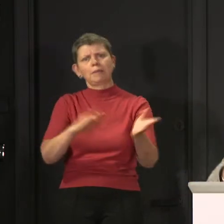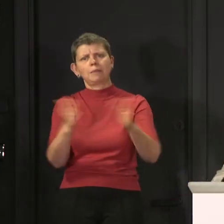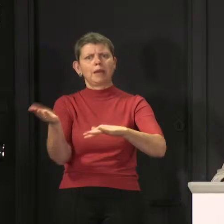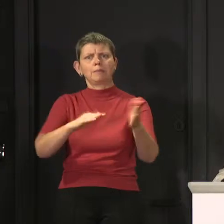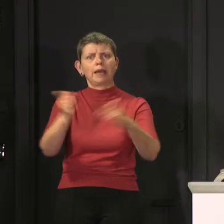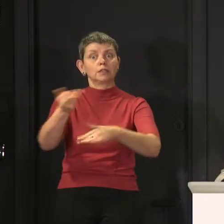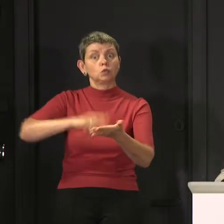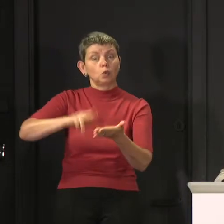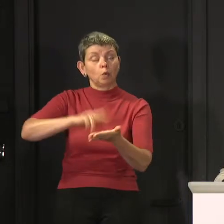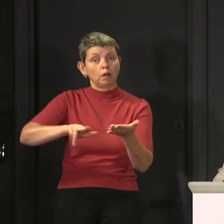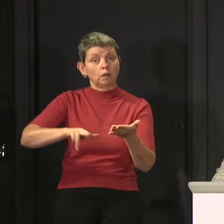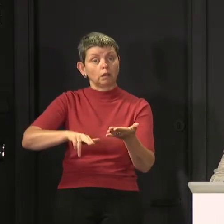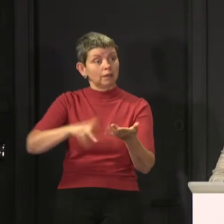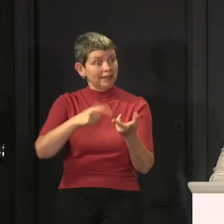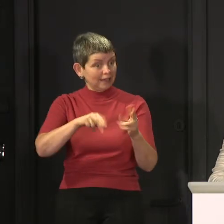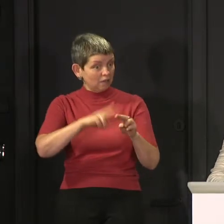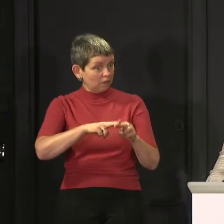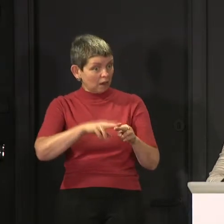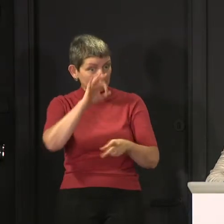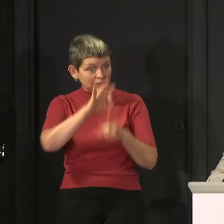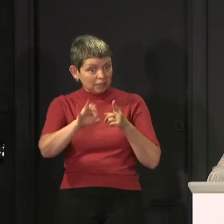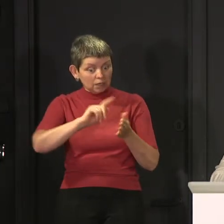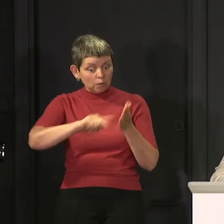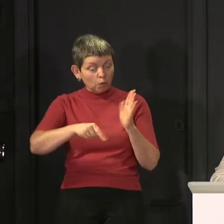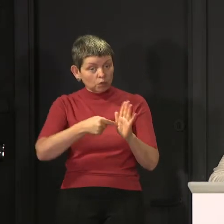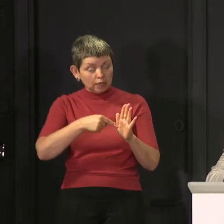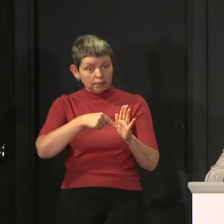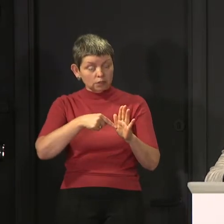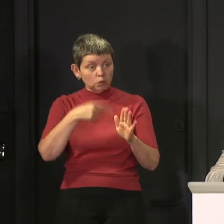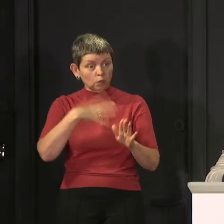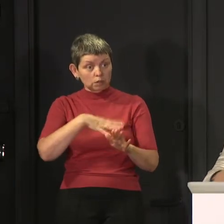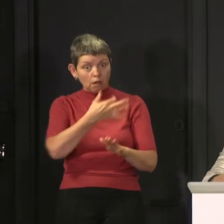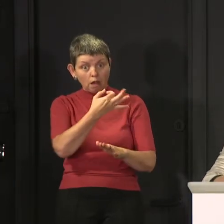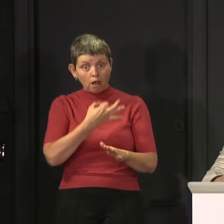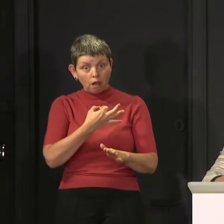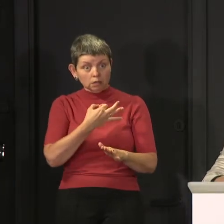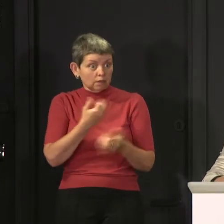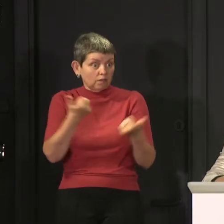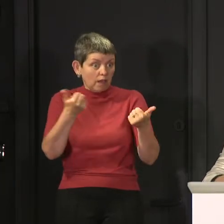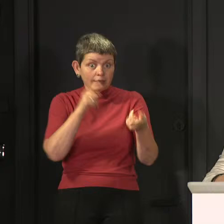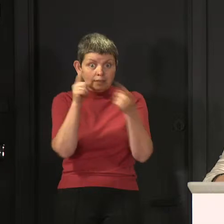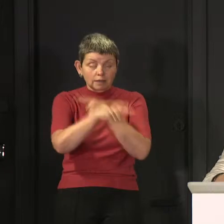are particular project you want me to comment on, I am happy to do that. But just a generic,